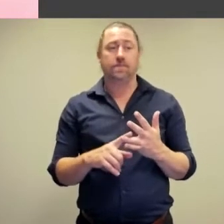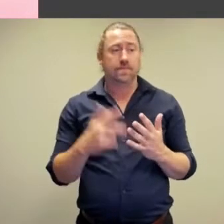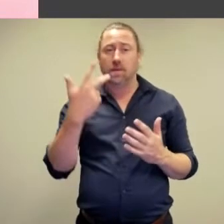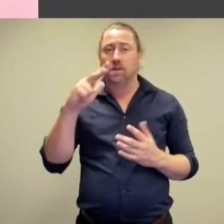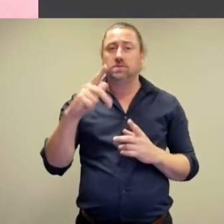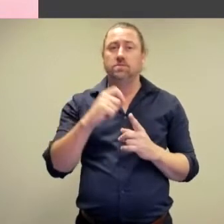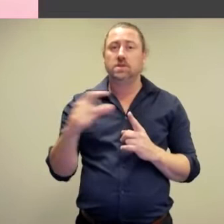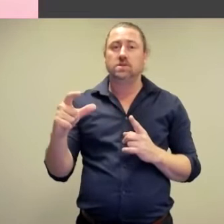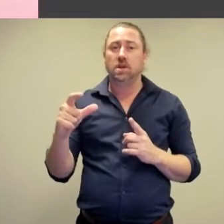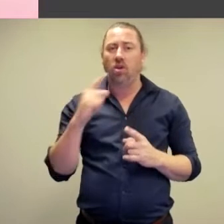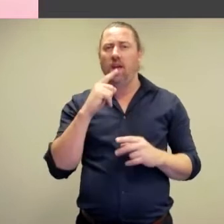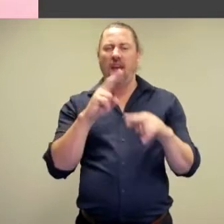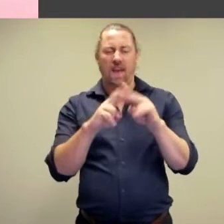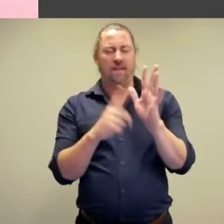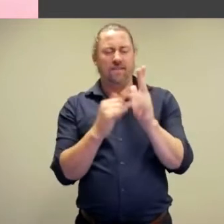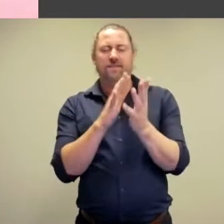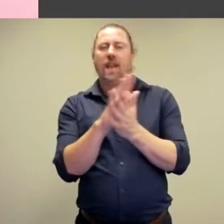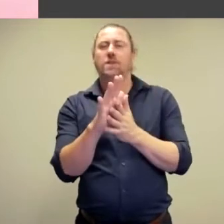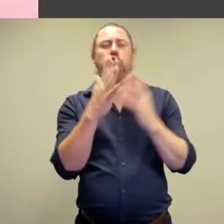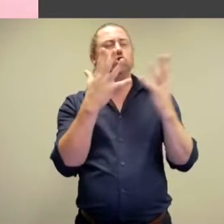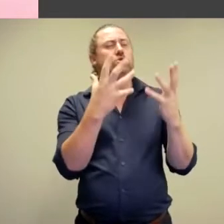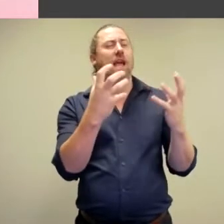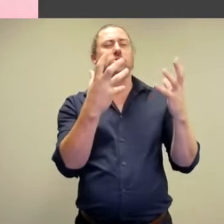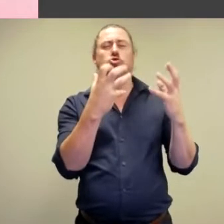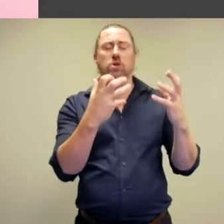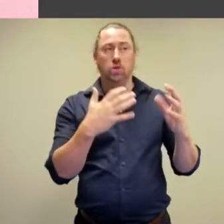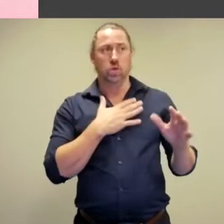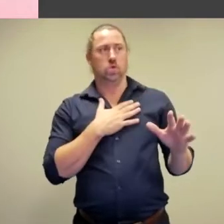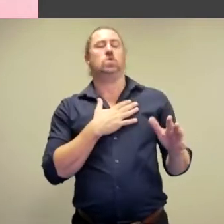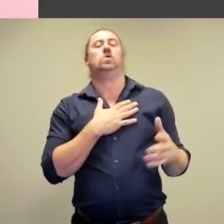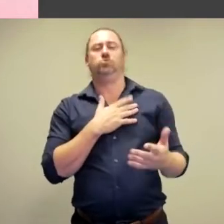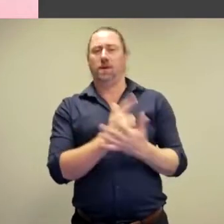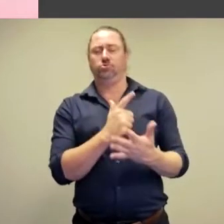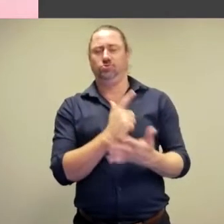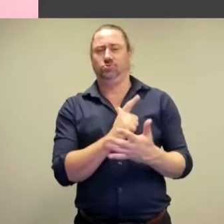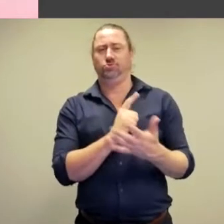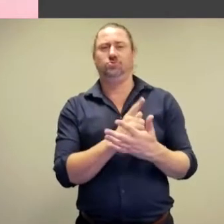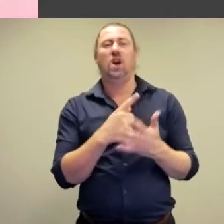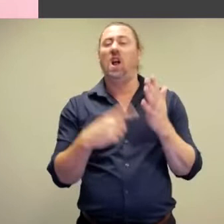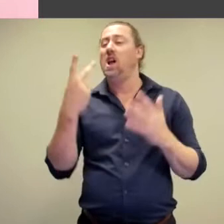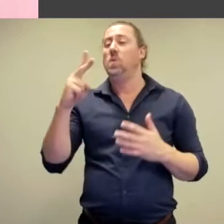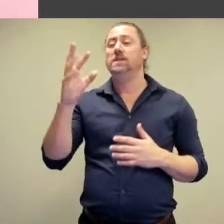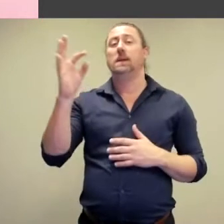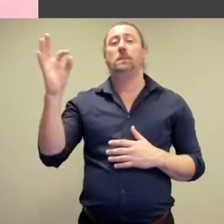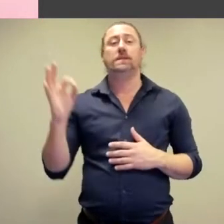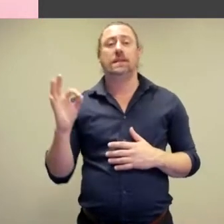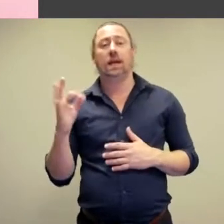found those fleshy textures overwhelming